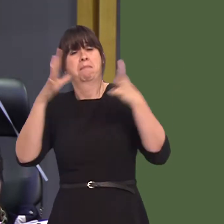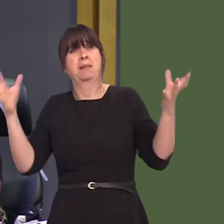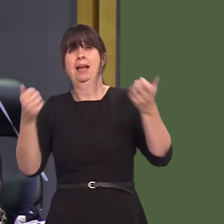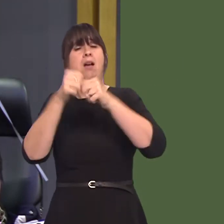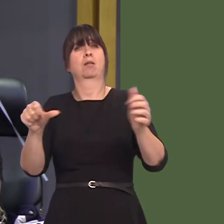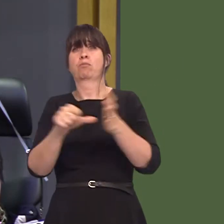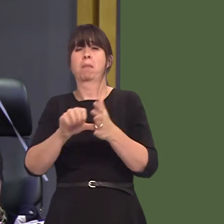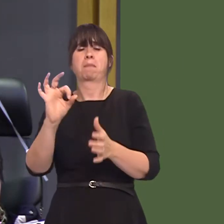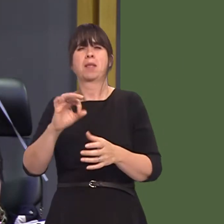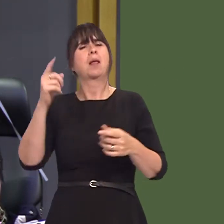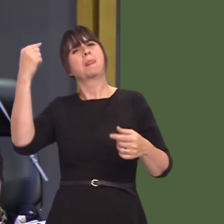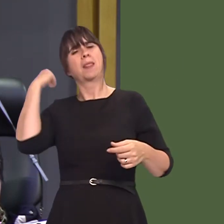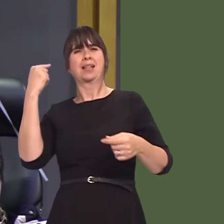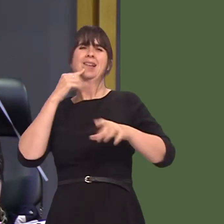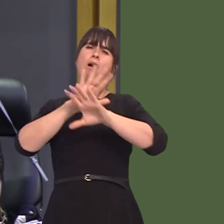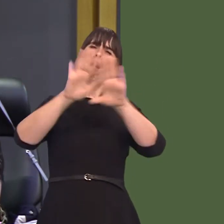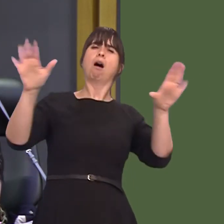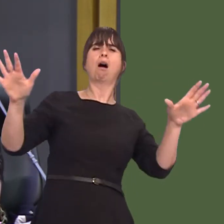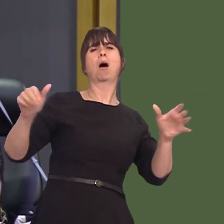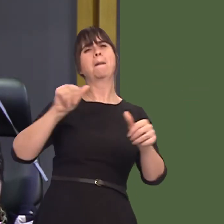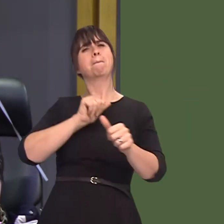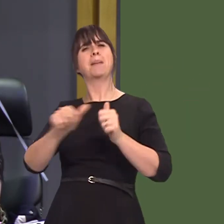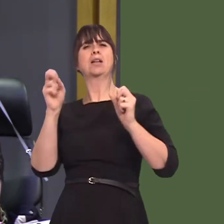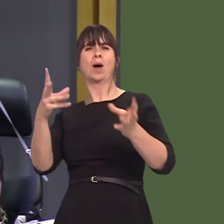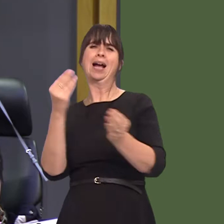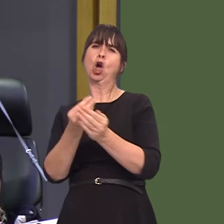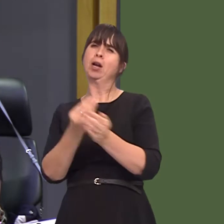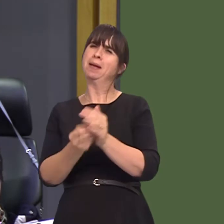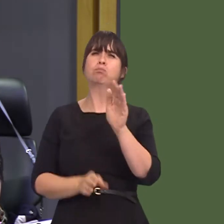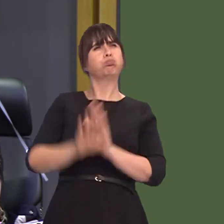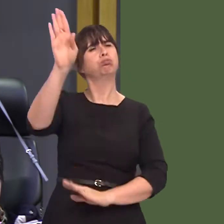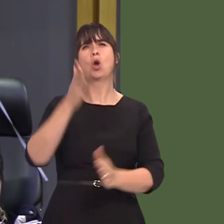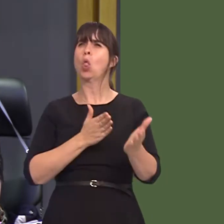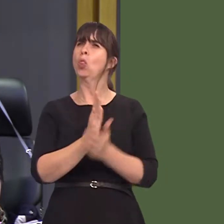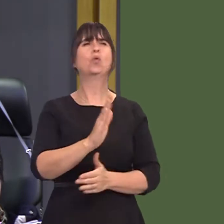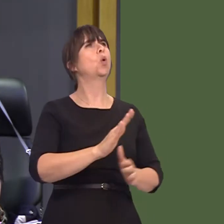the fallacious myth that the salvation to our economic woes would come from outside.